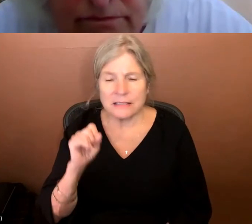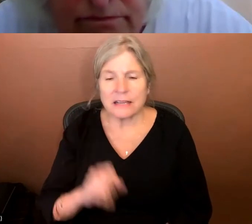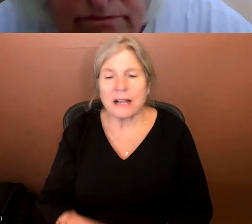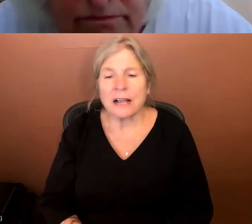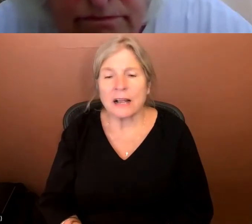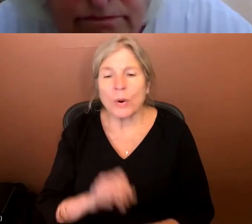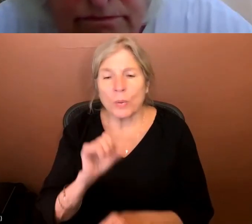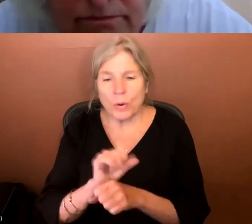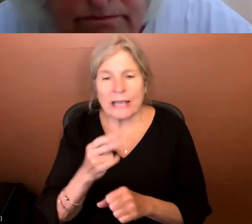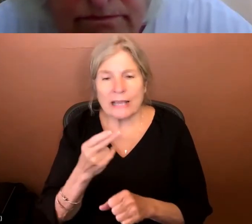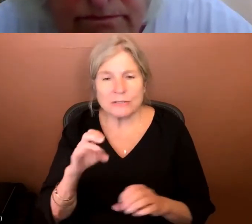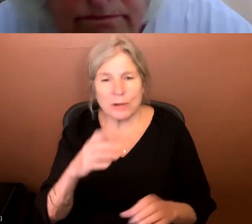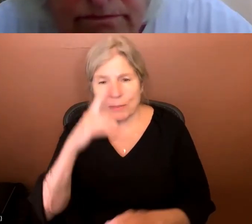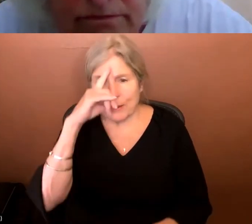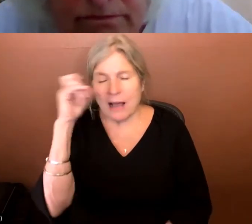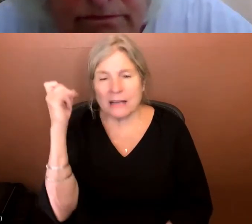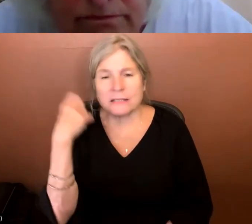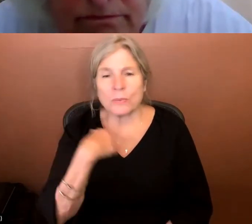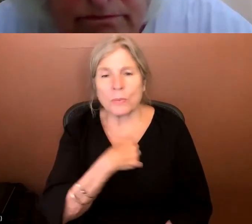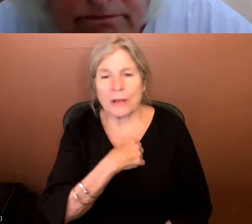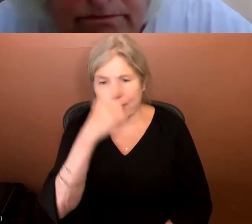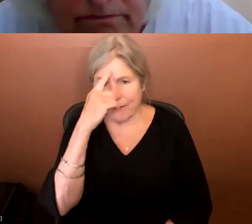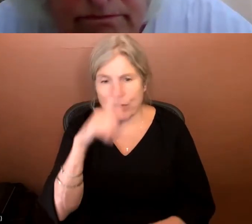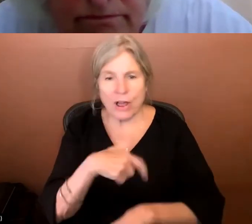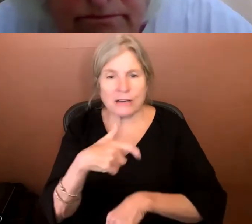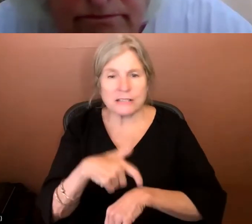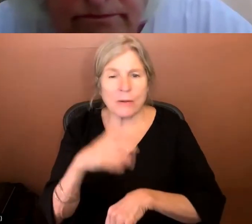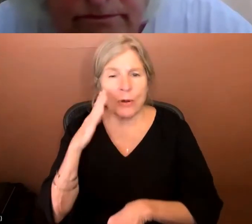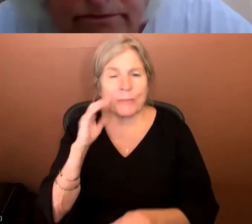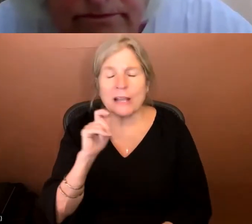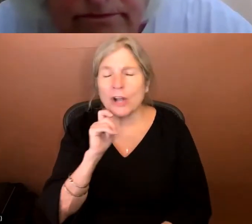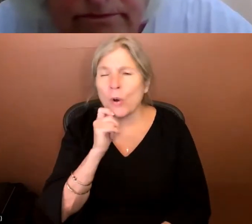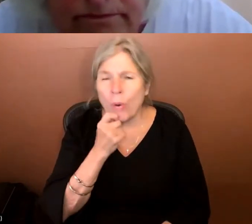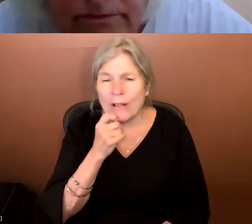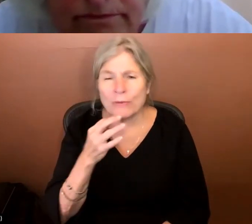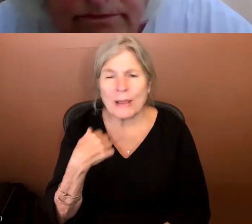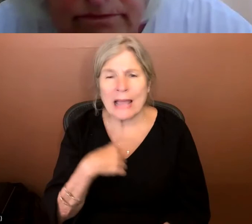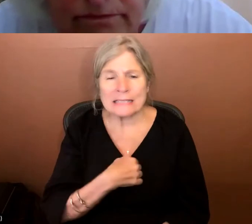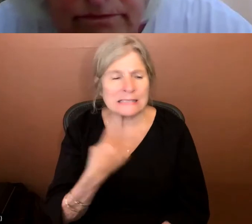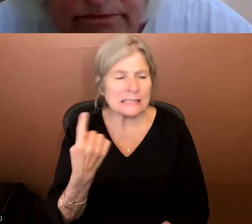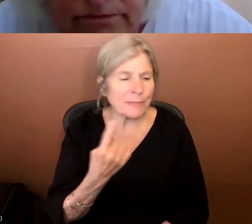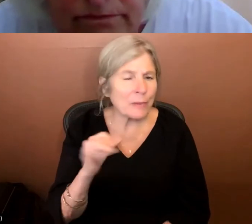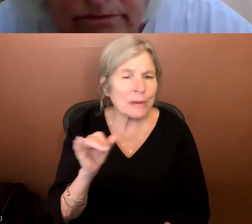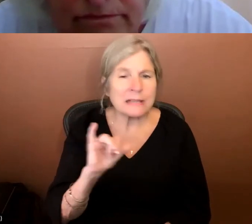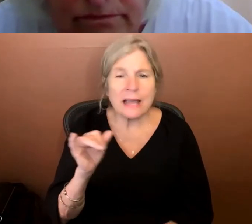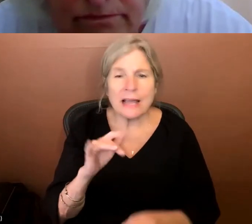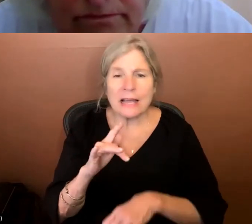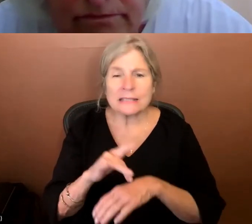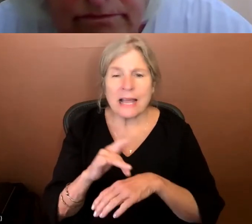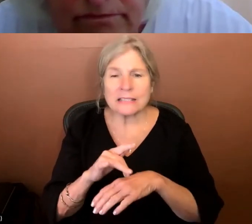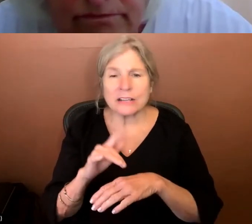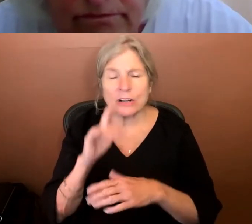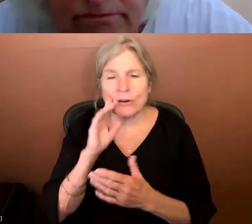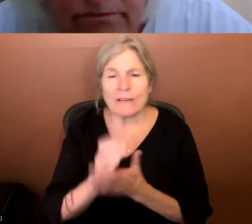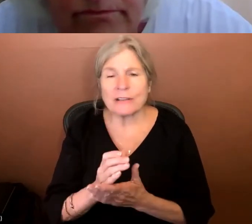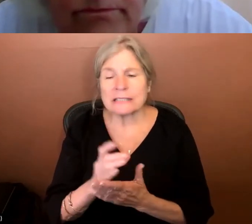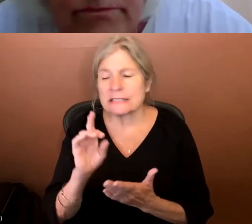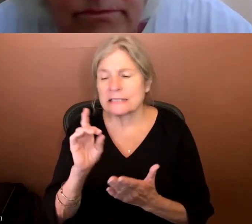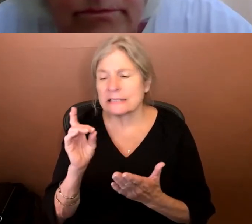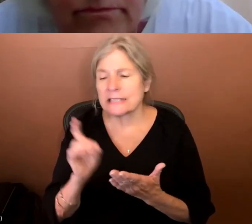he's going because we've thought for a long time it would be cool if we had something that was like a tactile graphics dictionary where blind folks